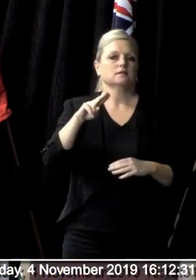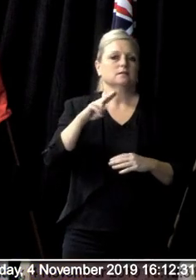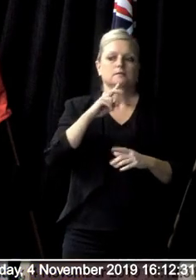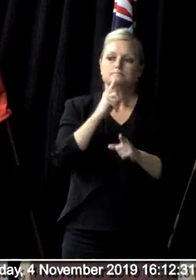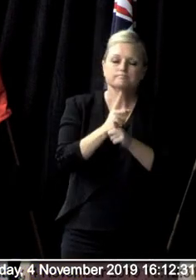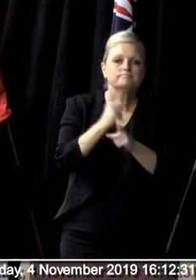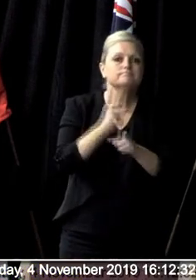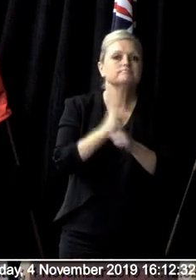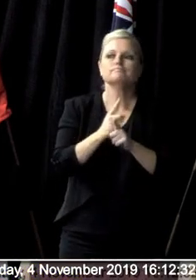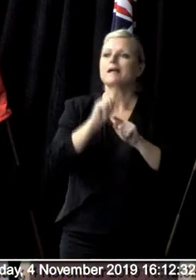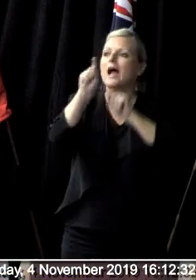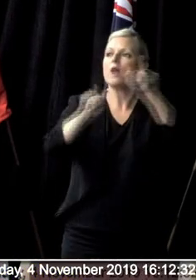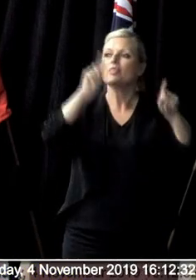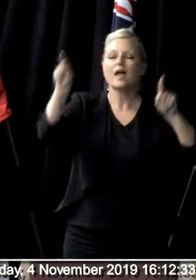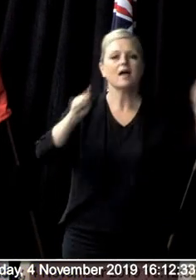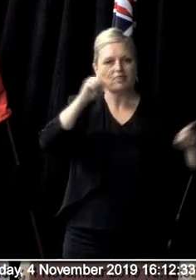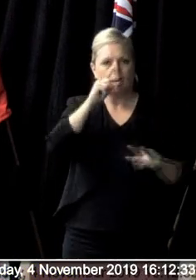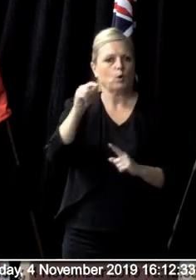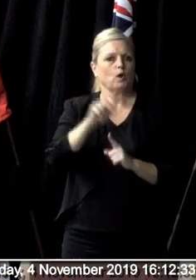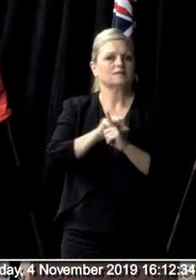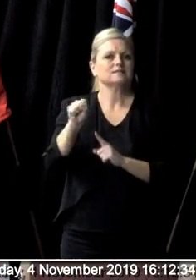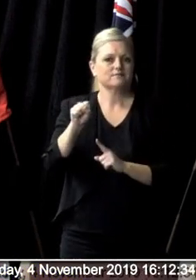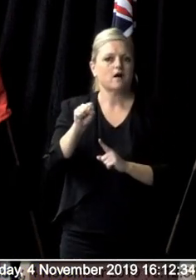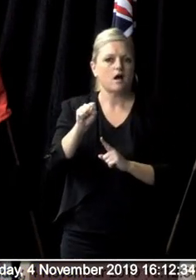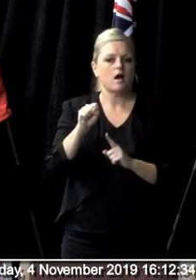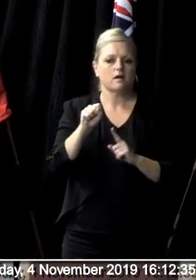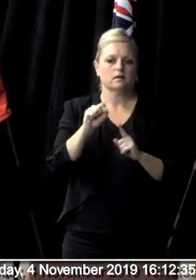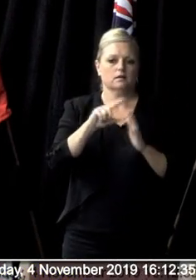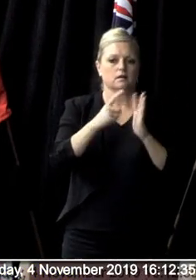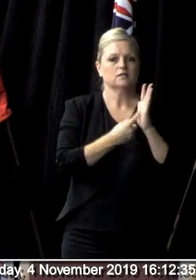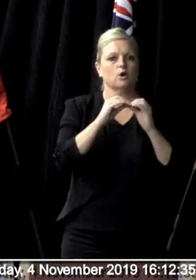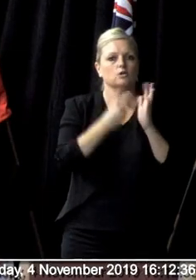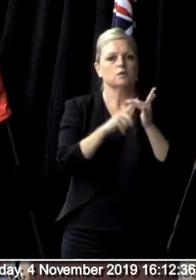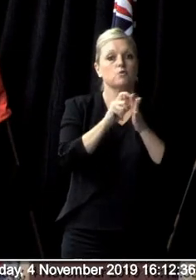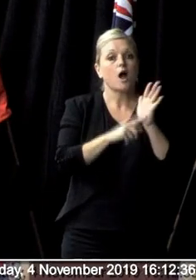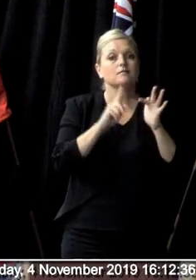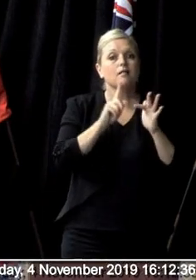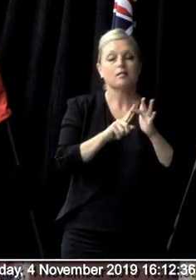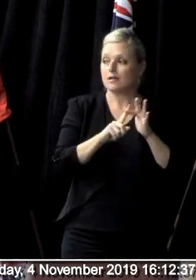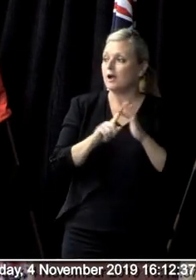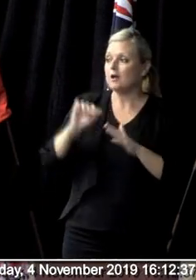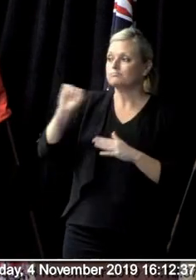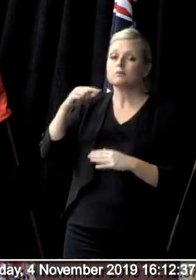identify Dr Bridle’s son, and by extension given the nature of her evidence, the